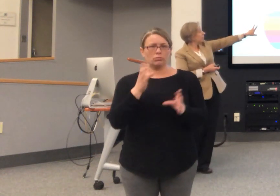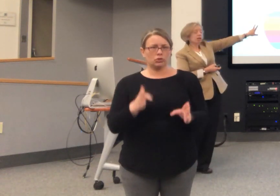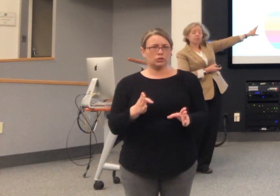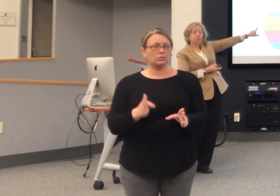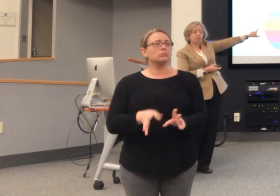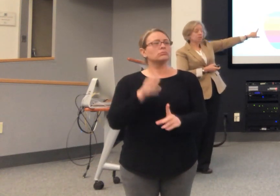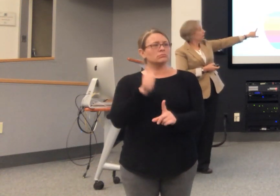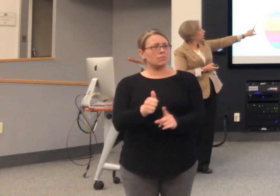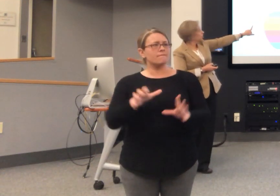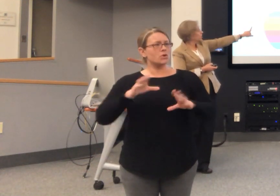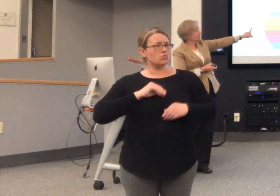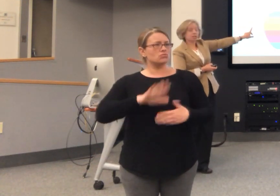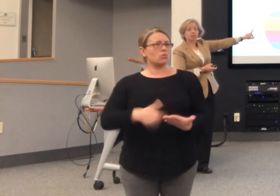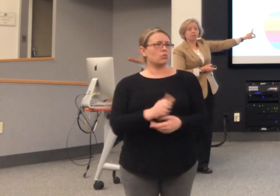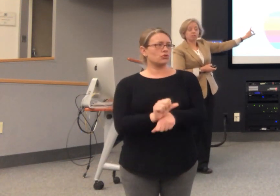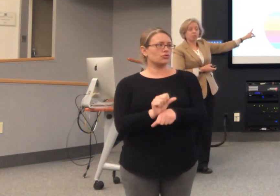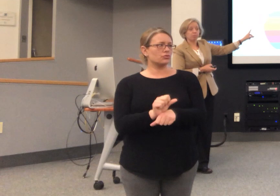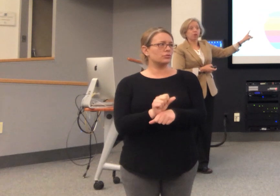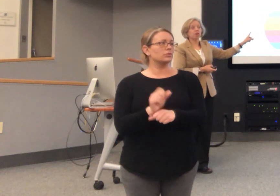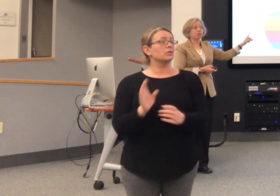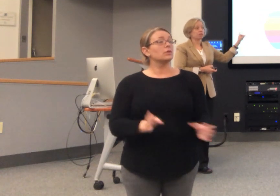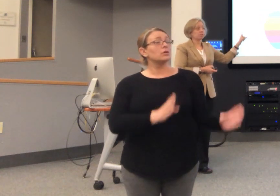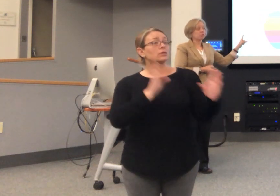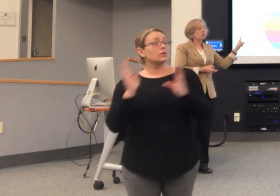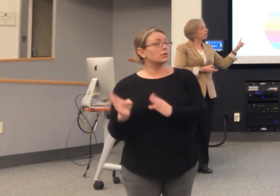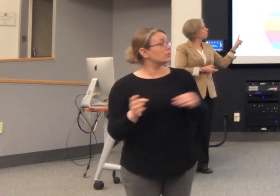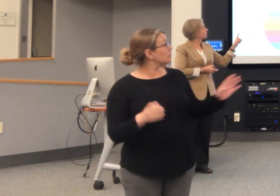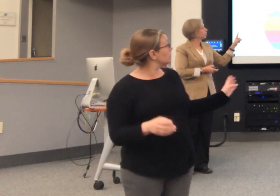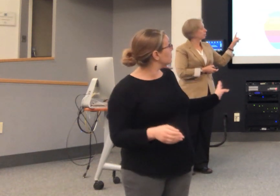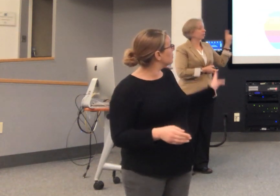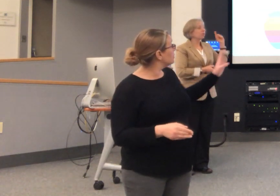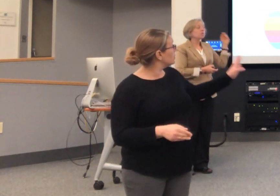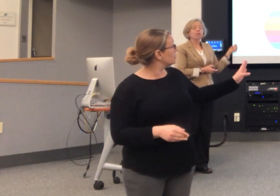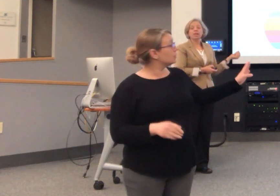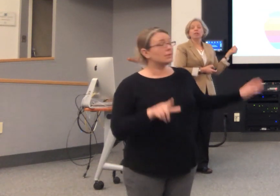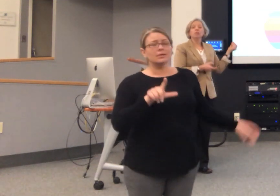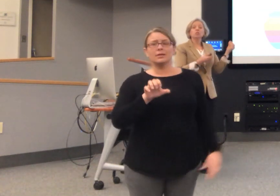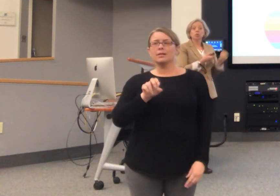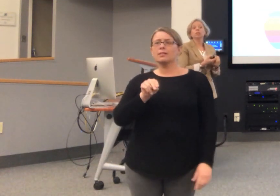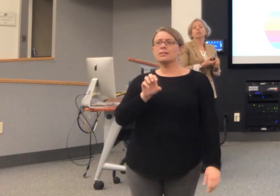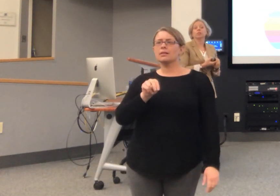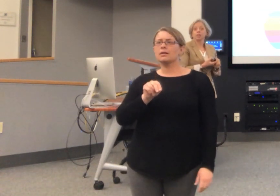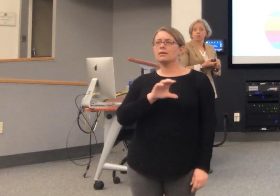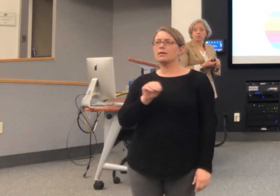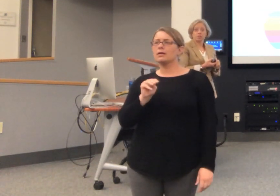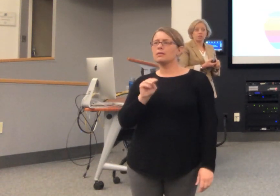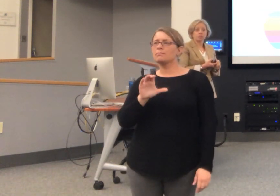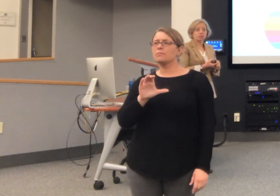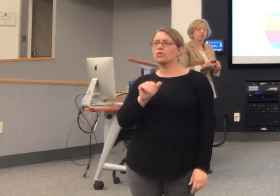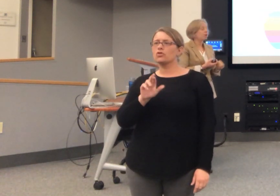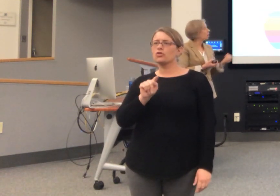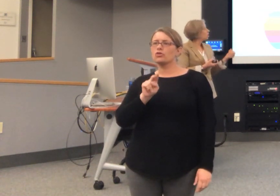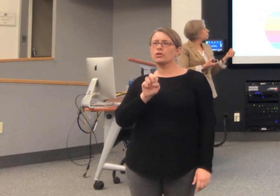Now we have John Lennon and Paul McCartney, songwriting team. They jointly created their songs.